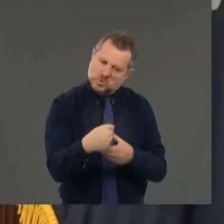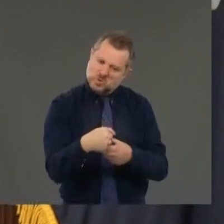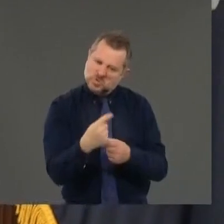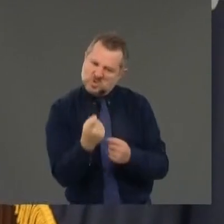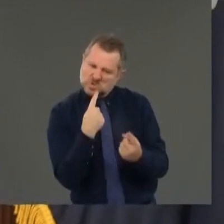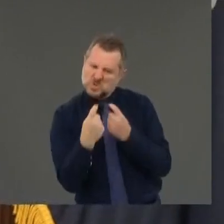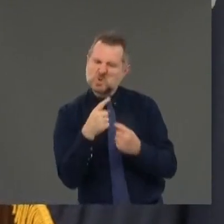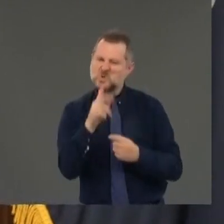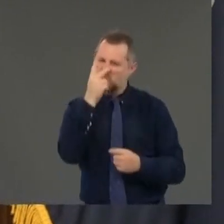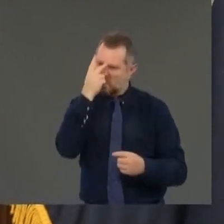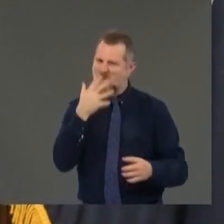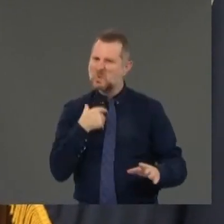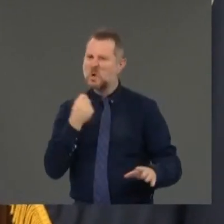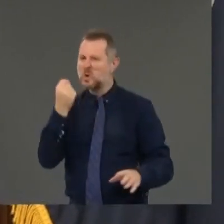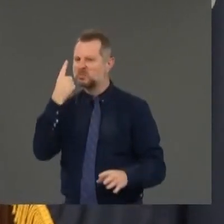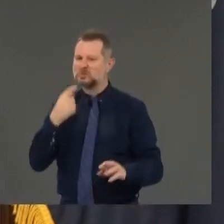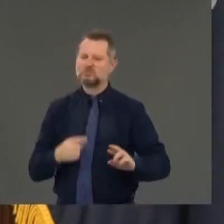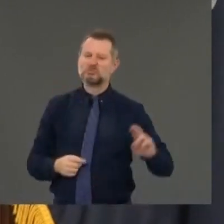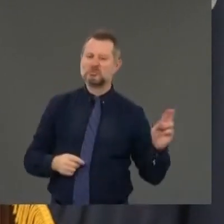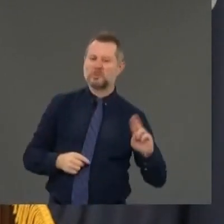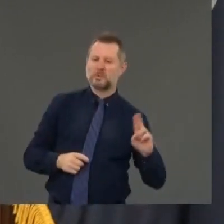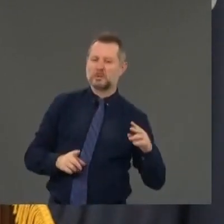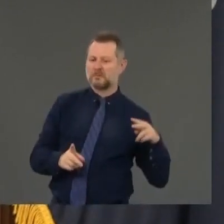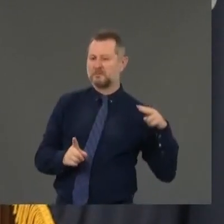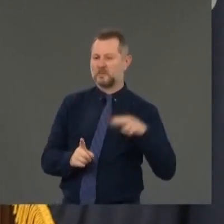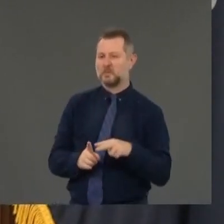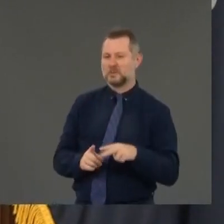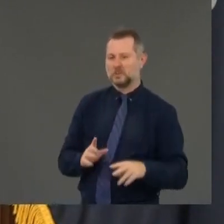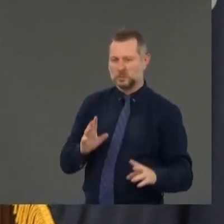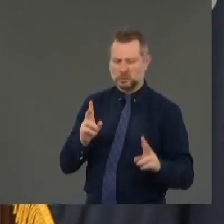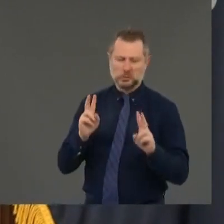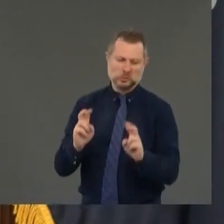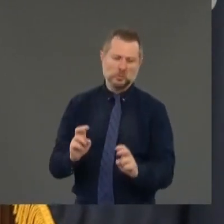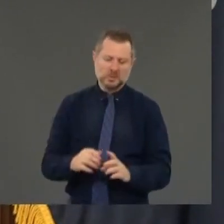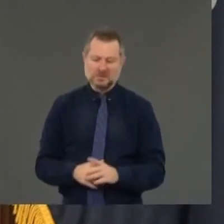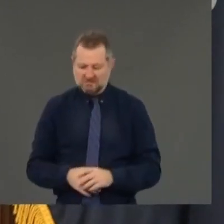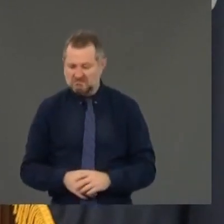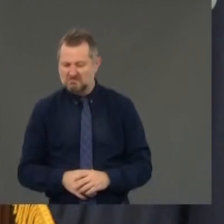LET'S DO THIS ONE MORE TIME. I UNDERSTAND THE POLITICS ON THE ISSUE.